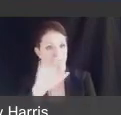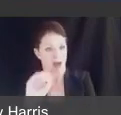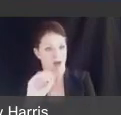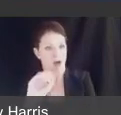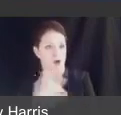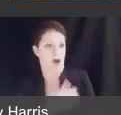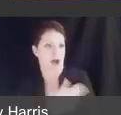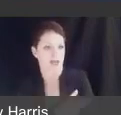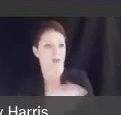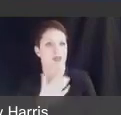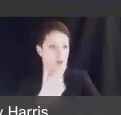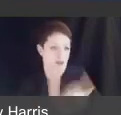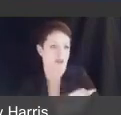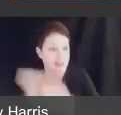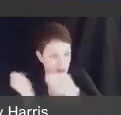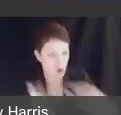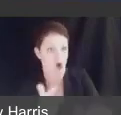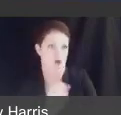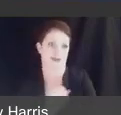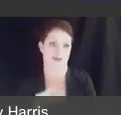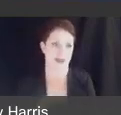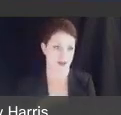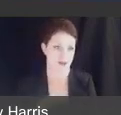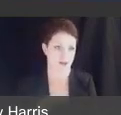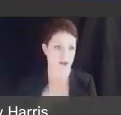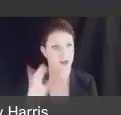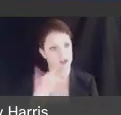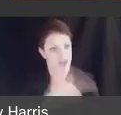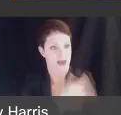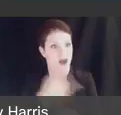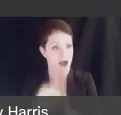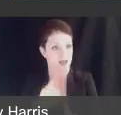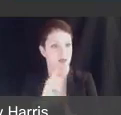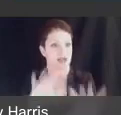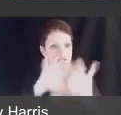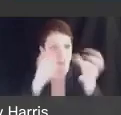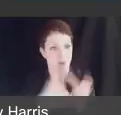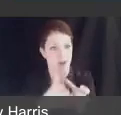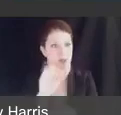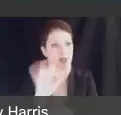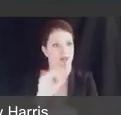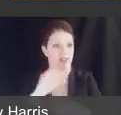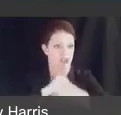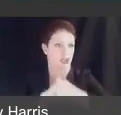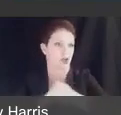those folks vaccinated so that that hospital is a "bubble of security." And that's the approach that